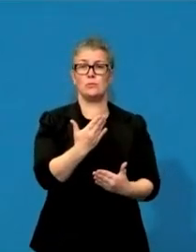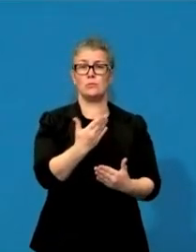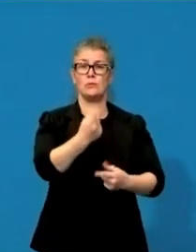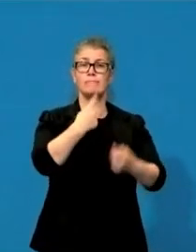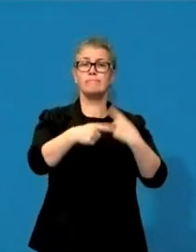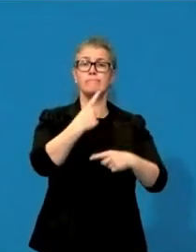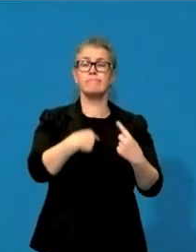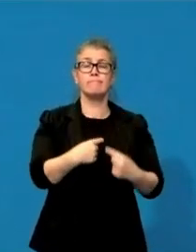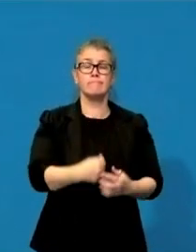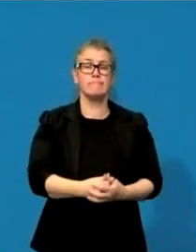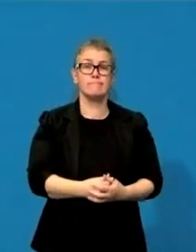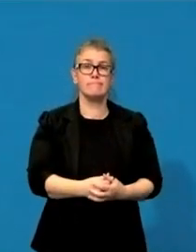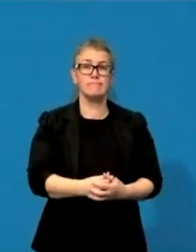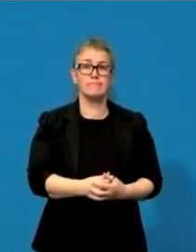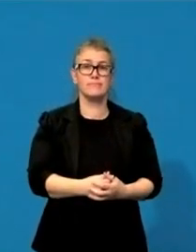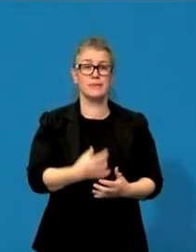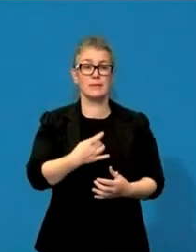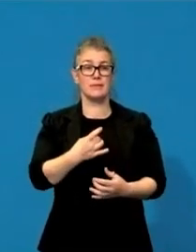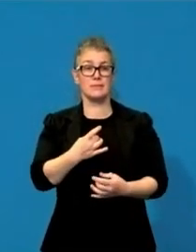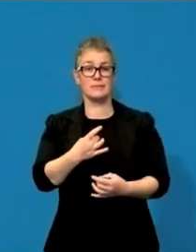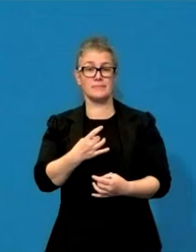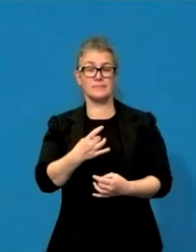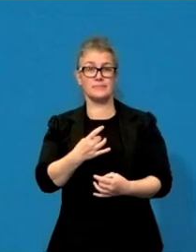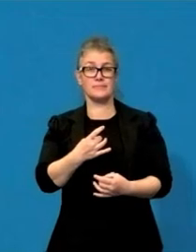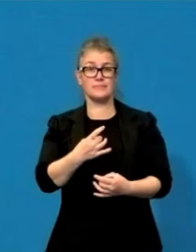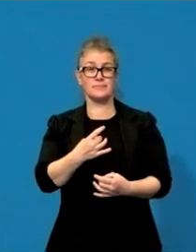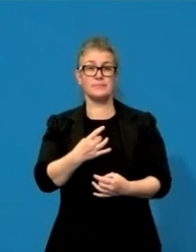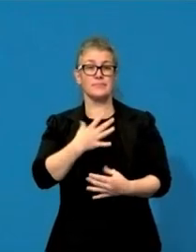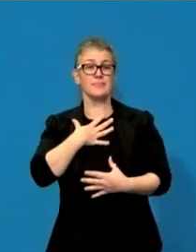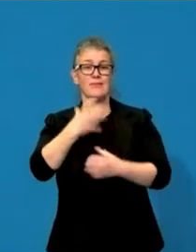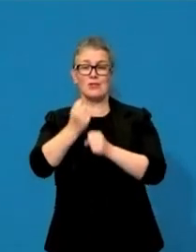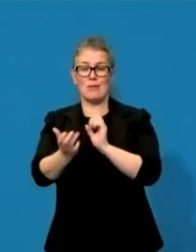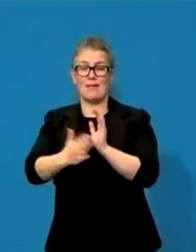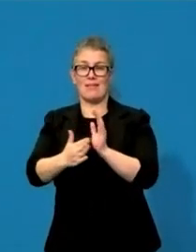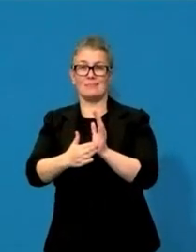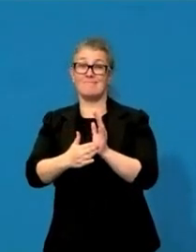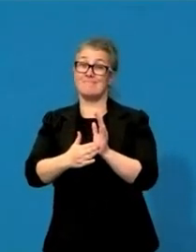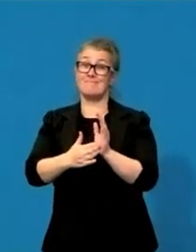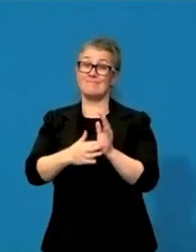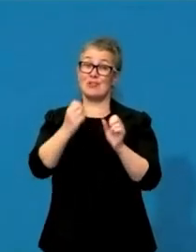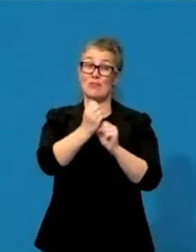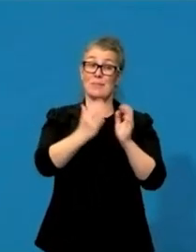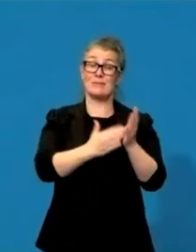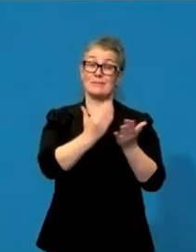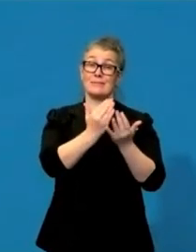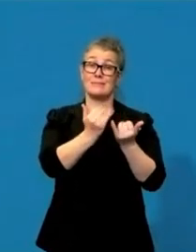And as a grandmother - grandmothers are - they are the glue in community. Grandfathers are the glue in the community.